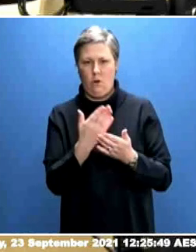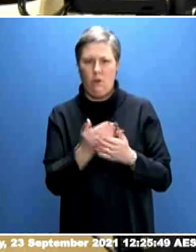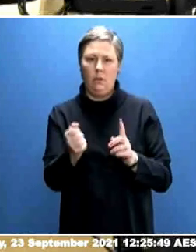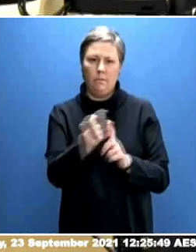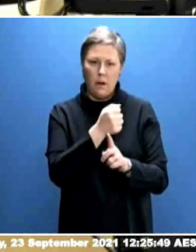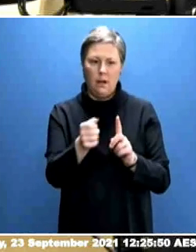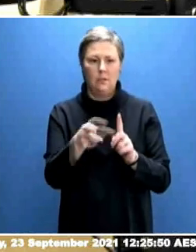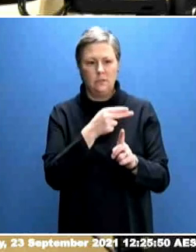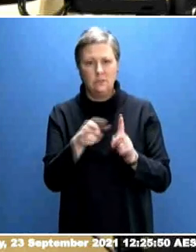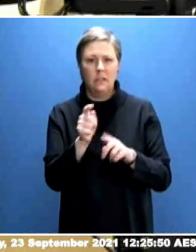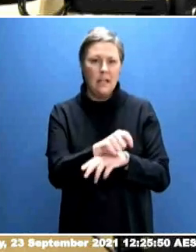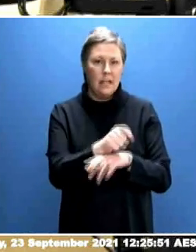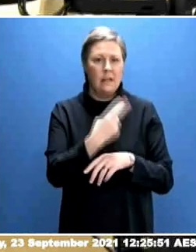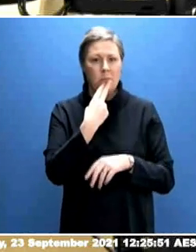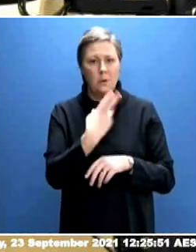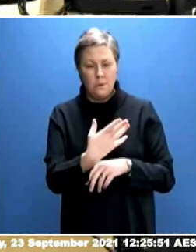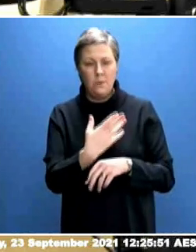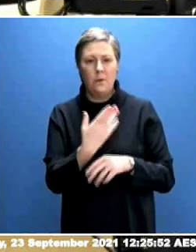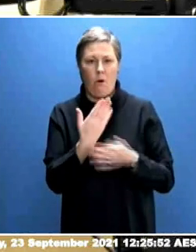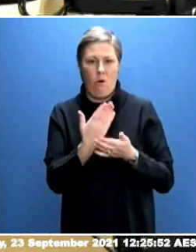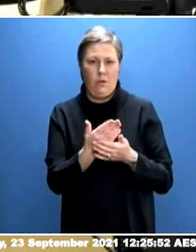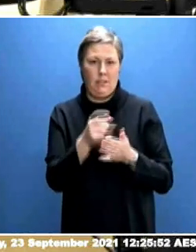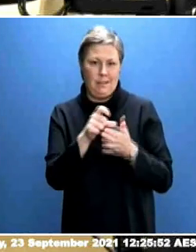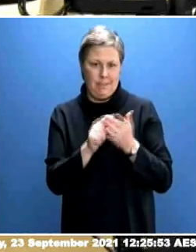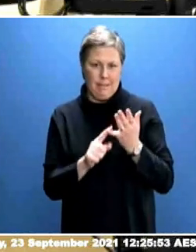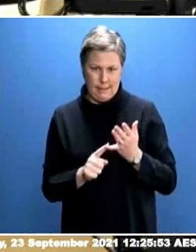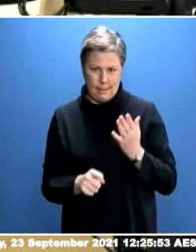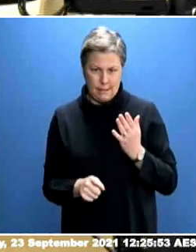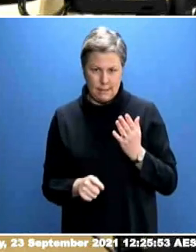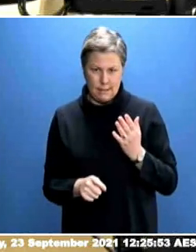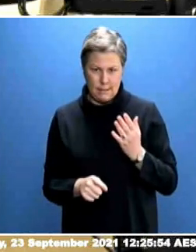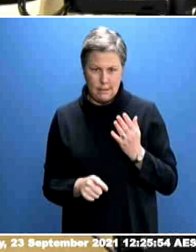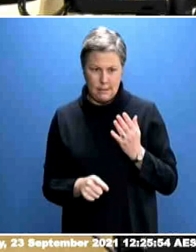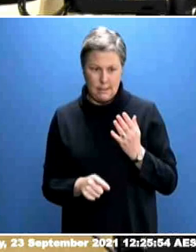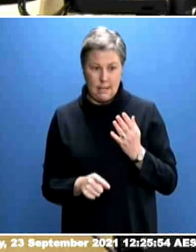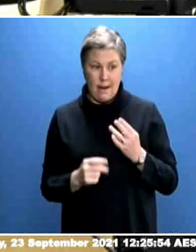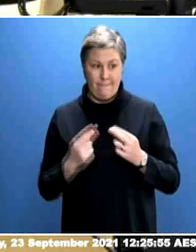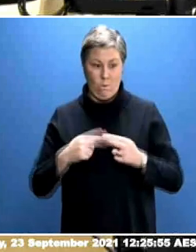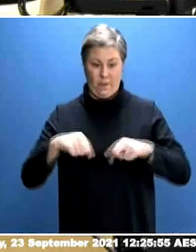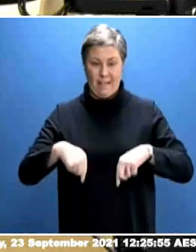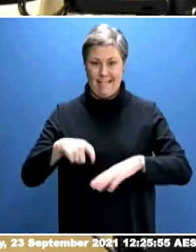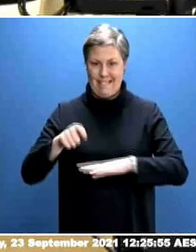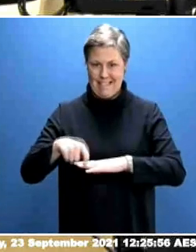neglect and exploitation for people who are First Nations people with a disability ---